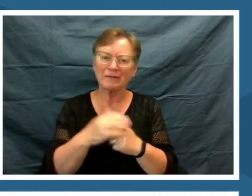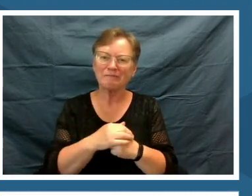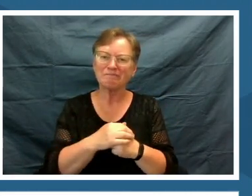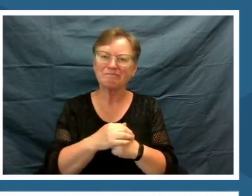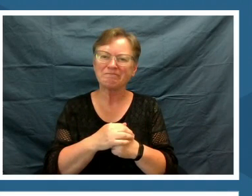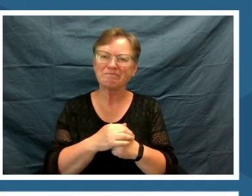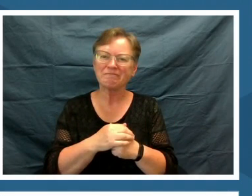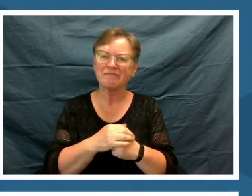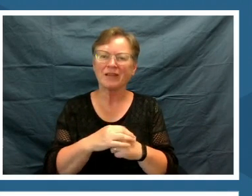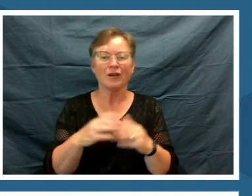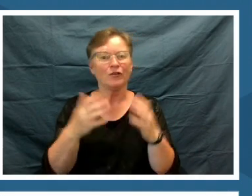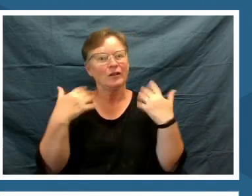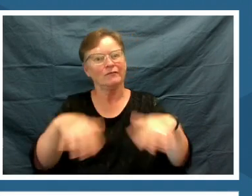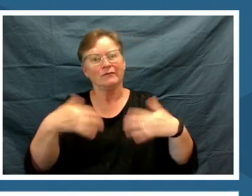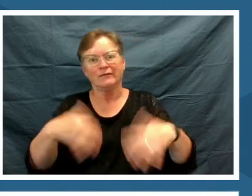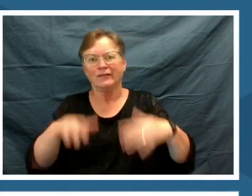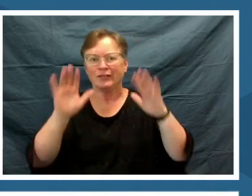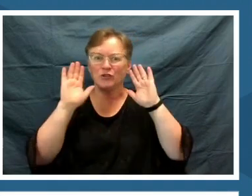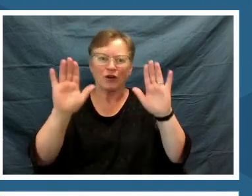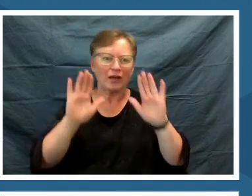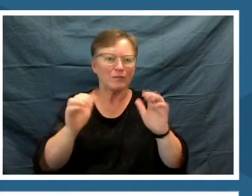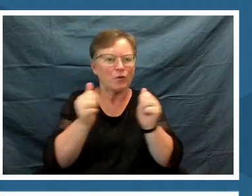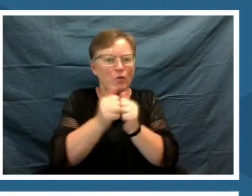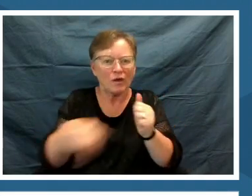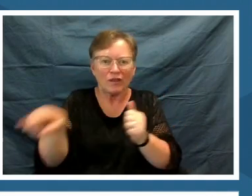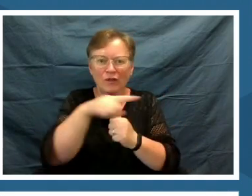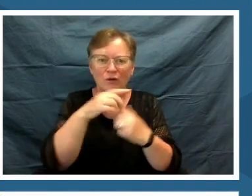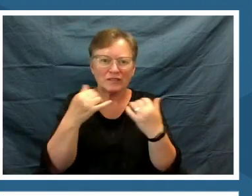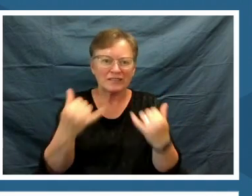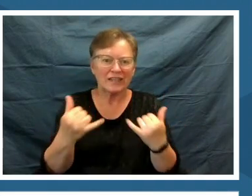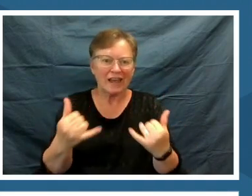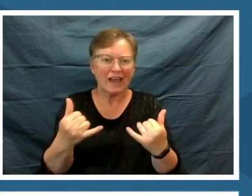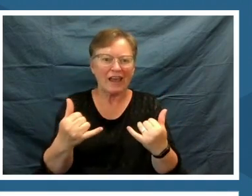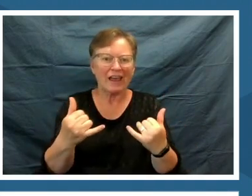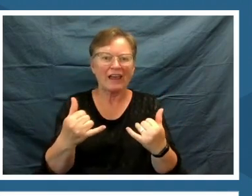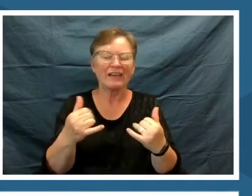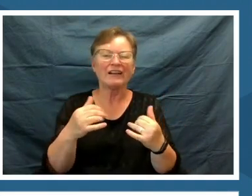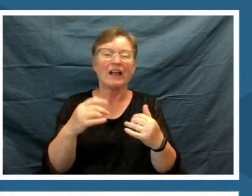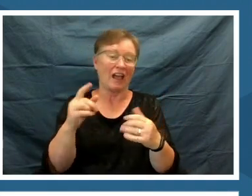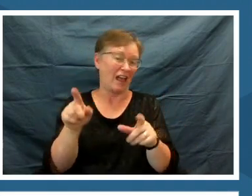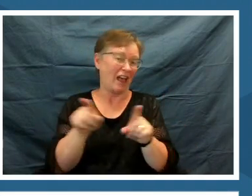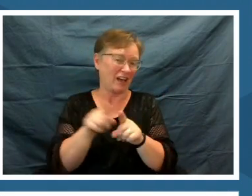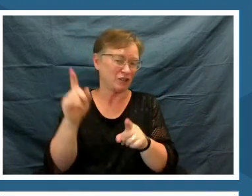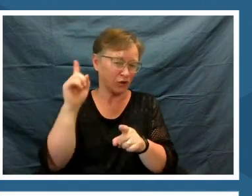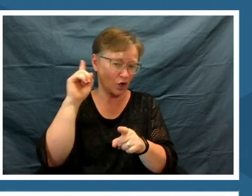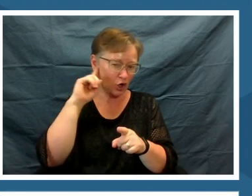this incredible set of educators today